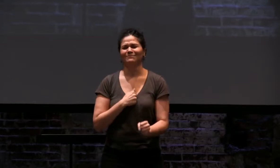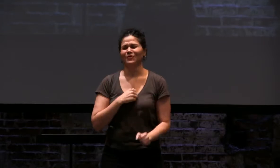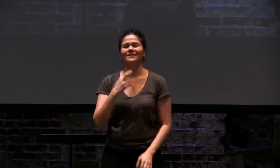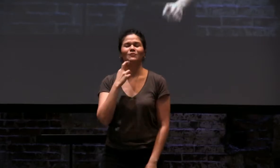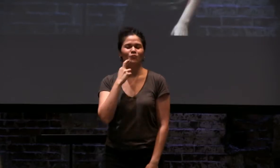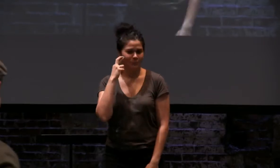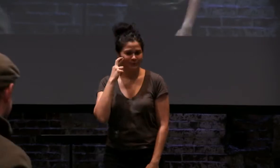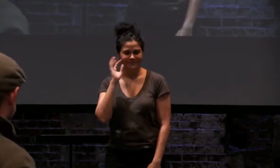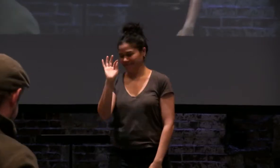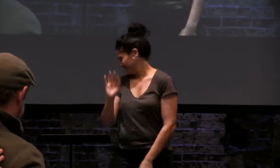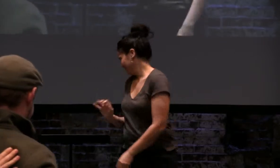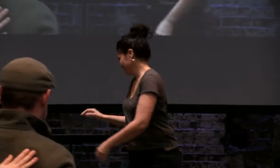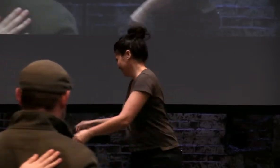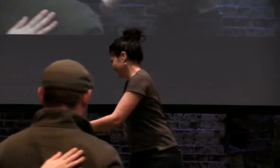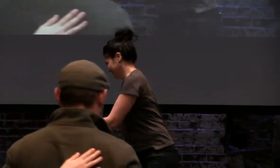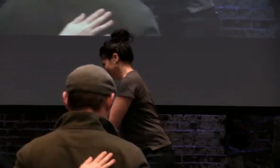Am I right? Did I get that right?